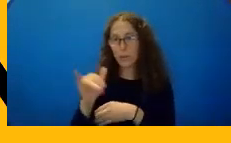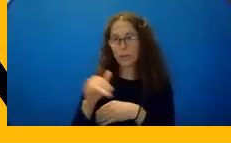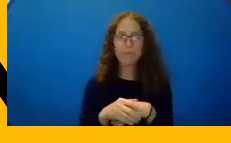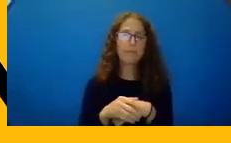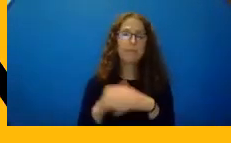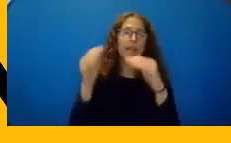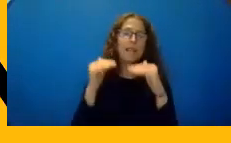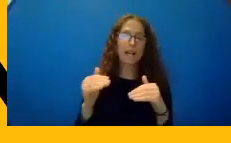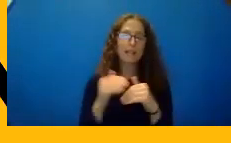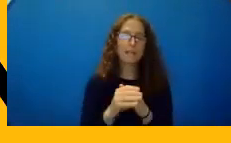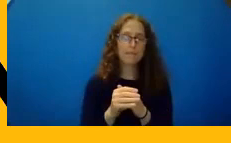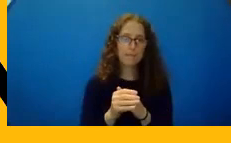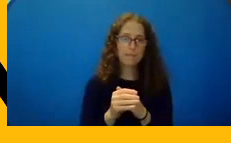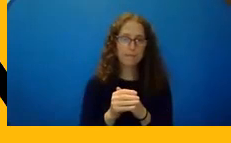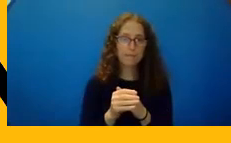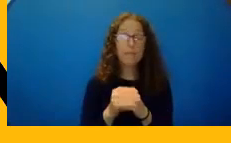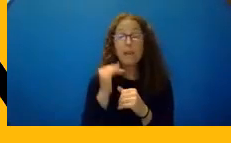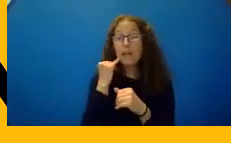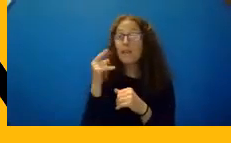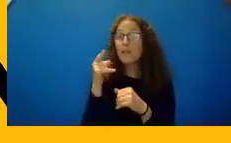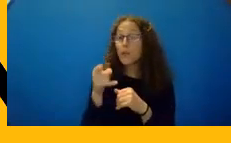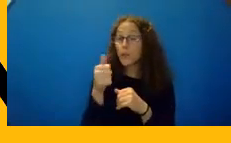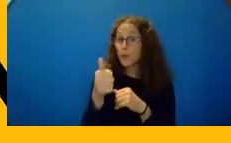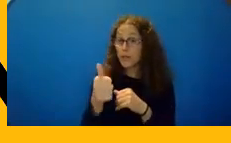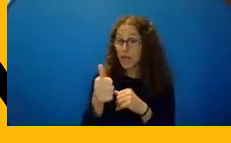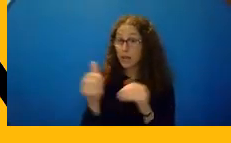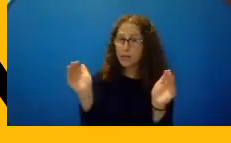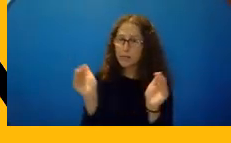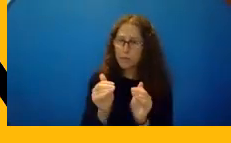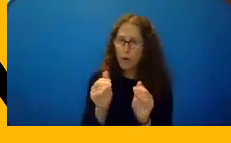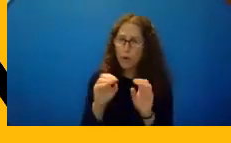THIS SLIDE AND IT'S ALSO ON